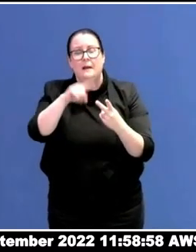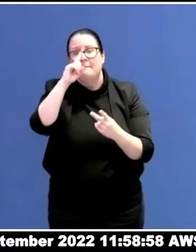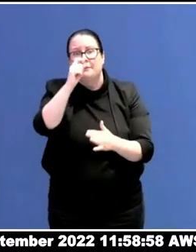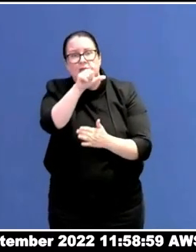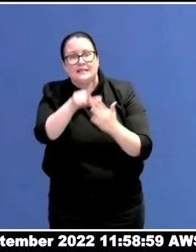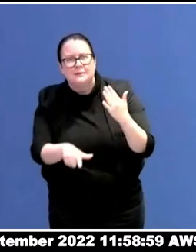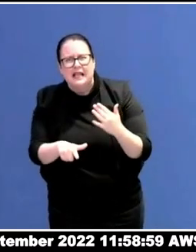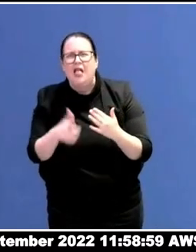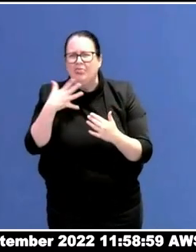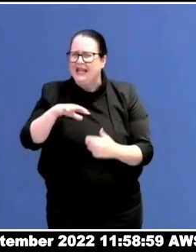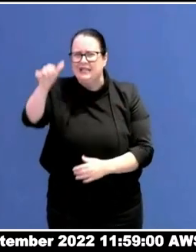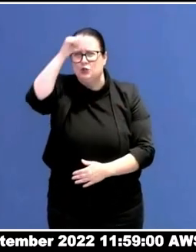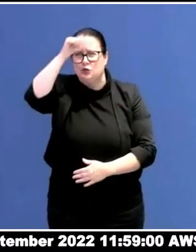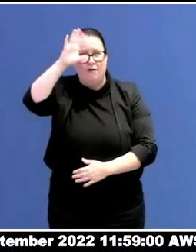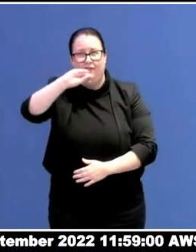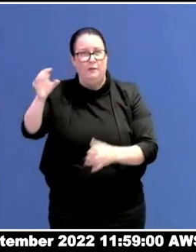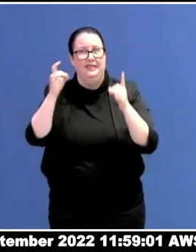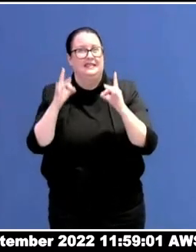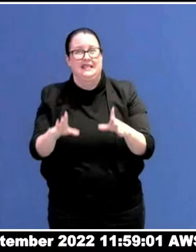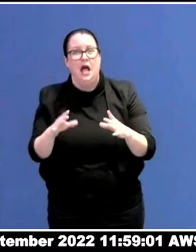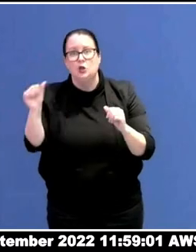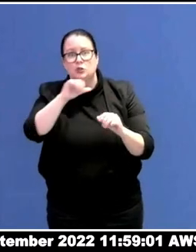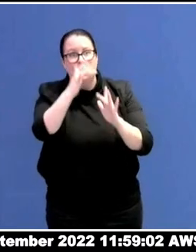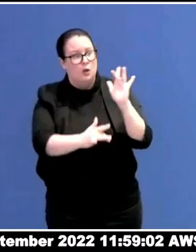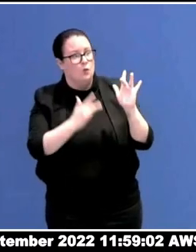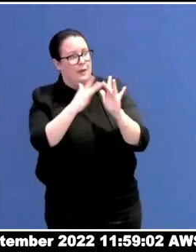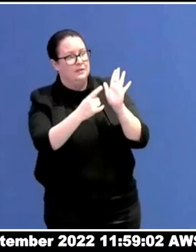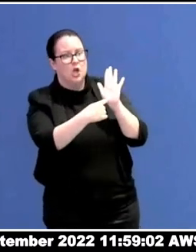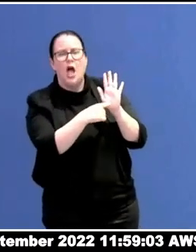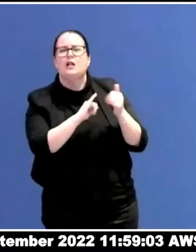It needs to be present on their website so there is that accountability, that